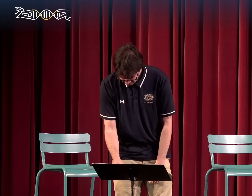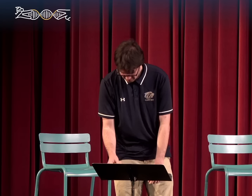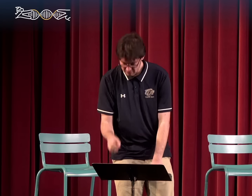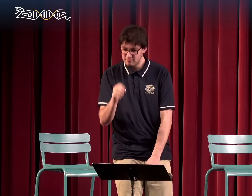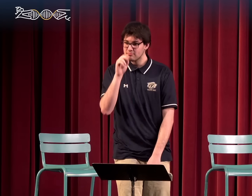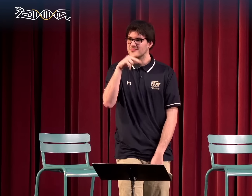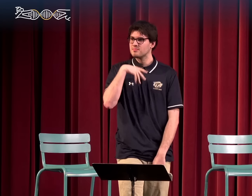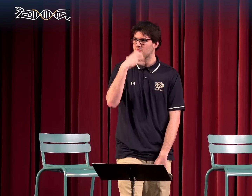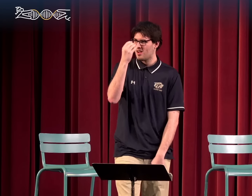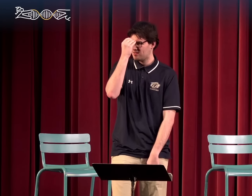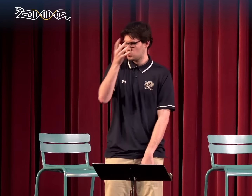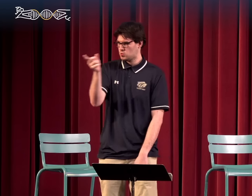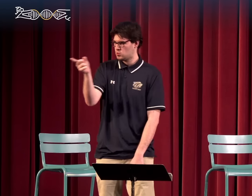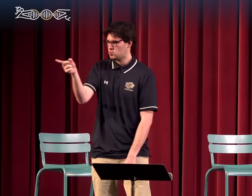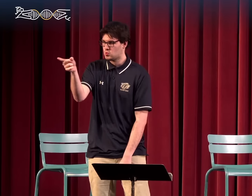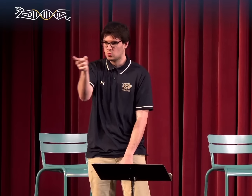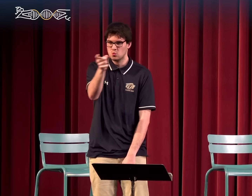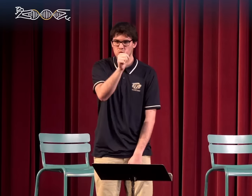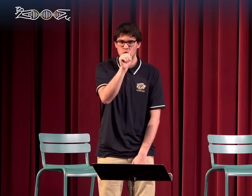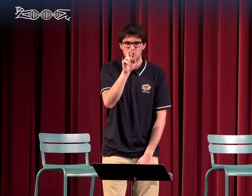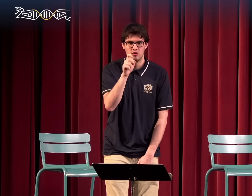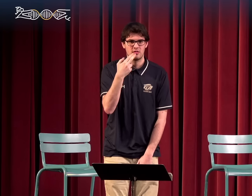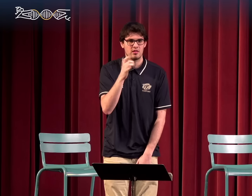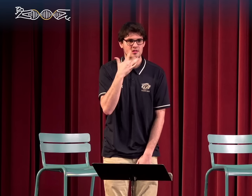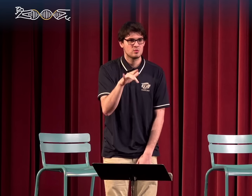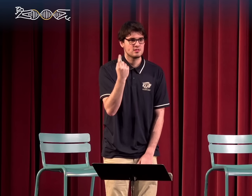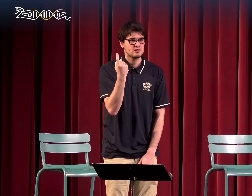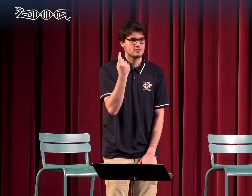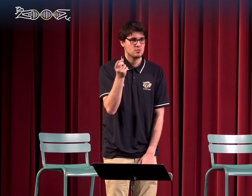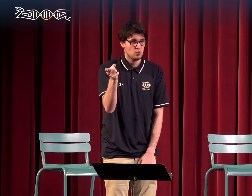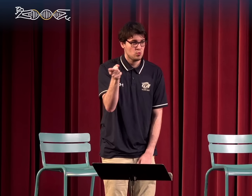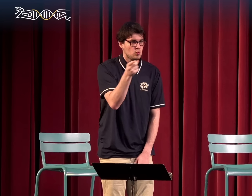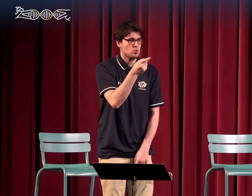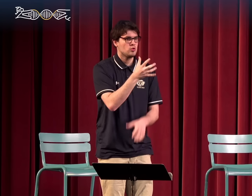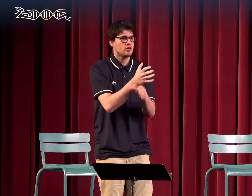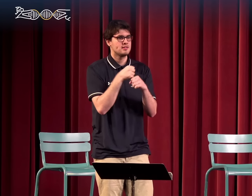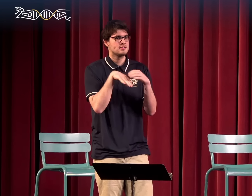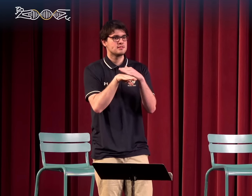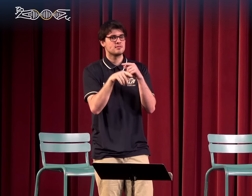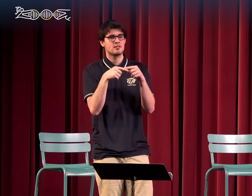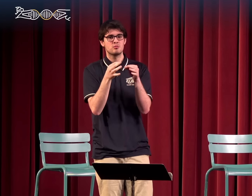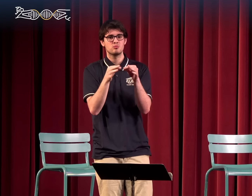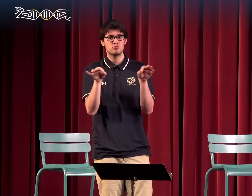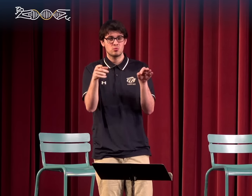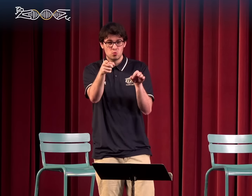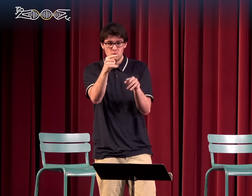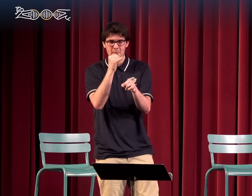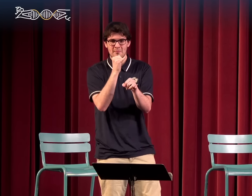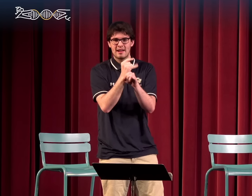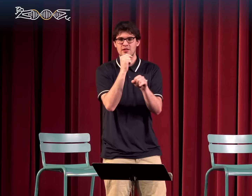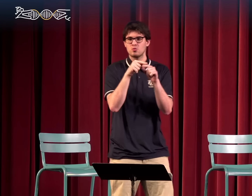I want to let all of you know that you are the lucky ones you have access to language.